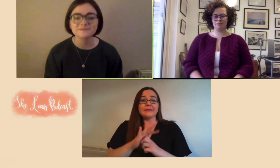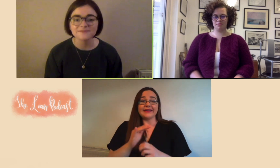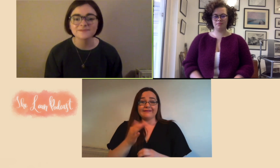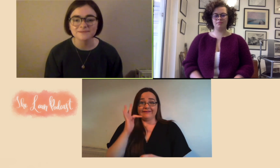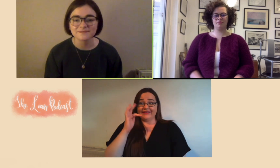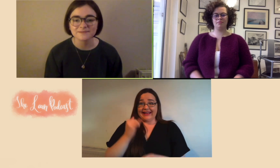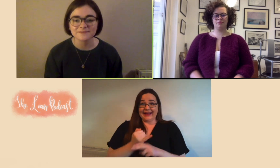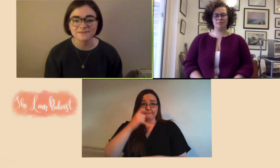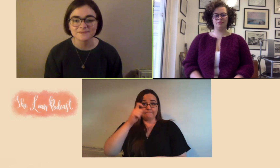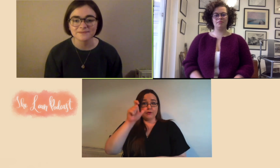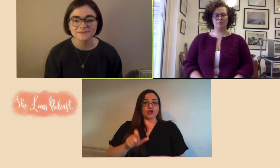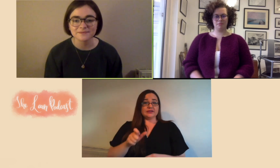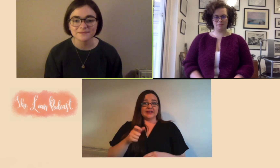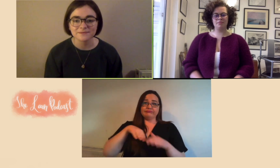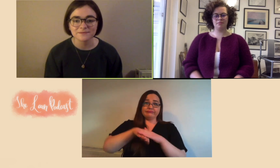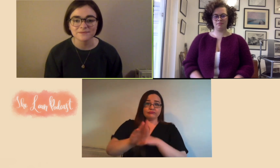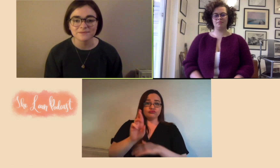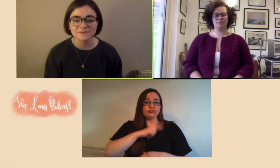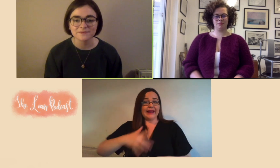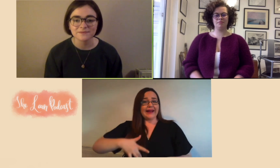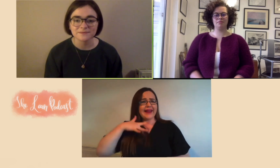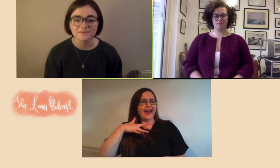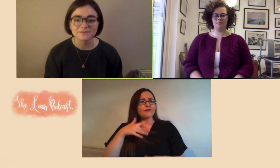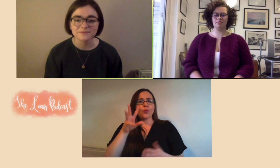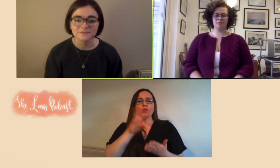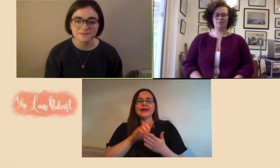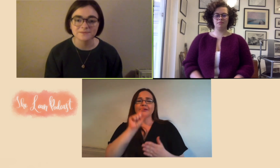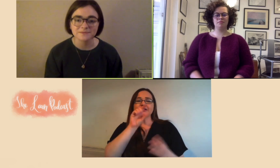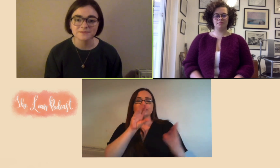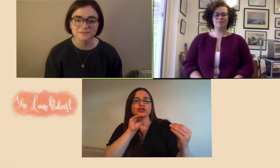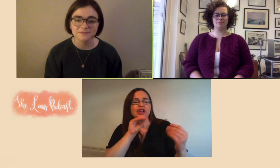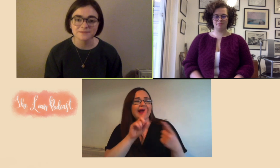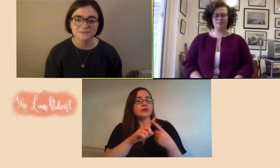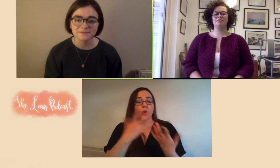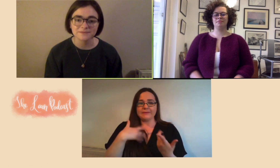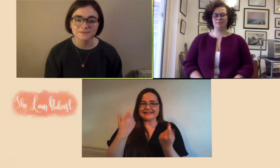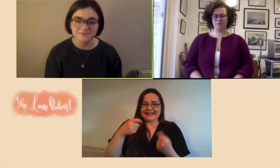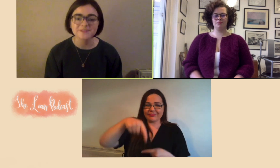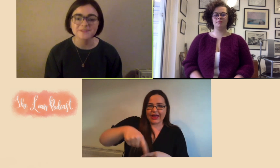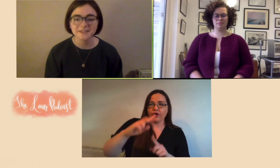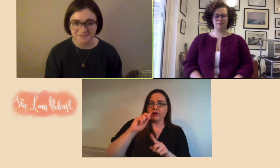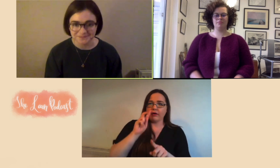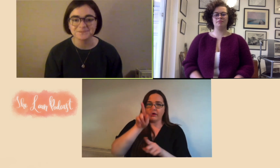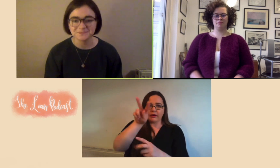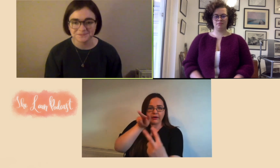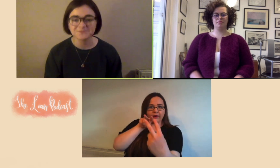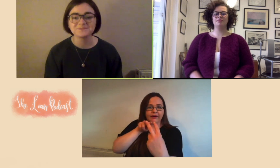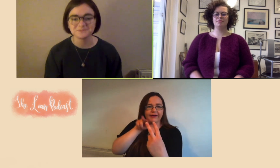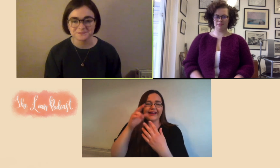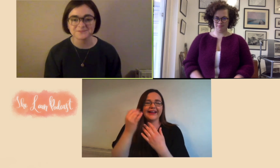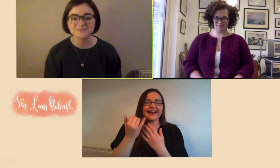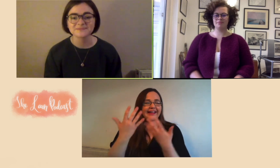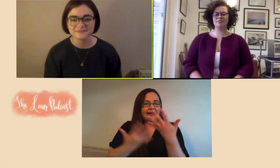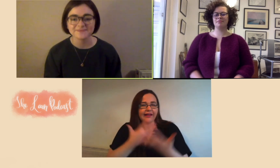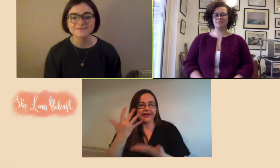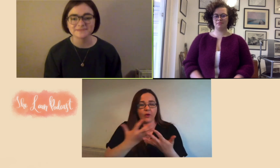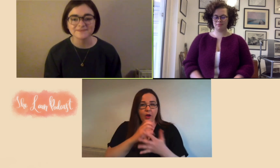in the kind of the start of the lockdown. And I suppose with real life scenarios, you would have had a quick chat with the interpreter beforehand